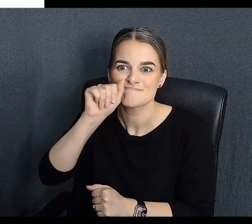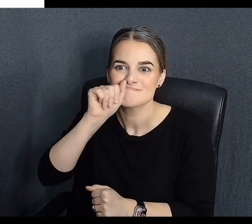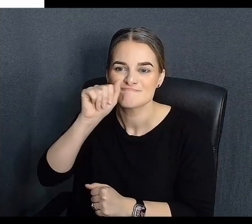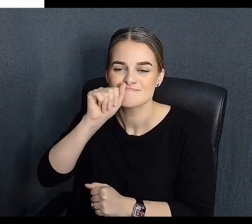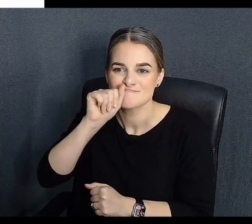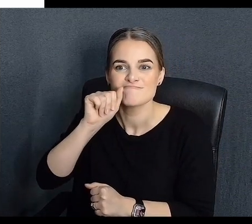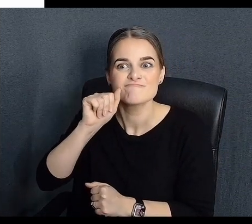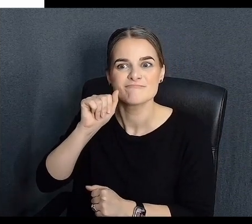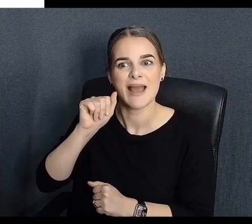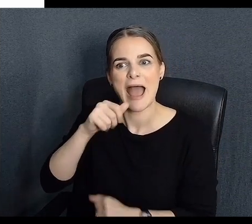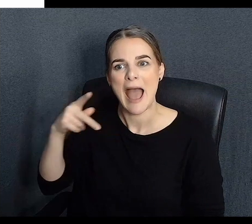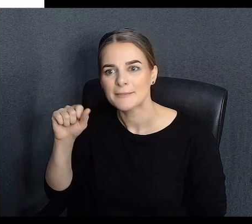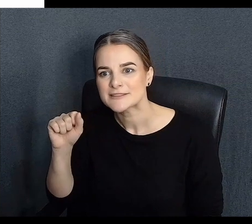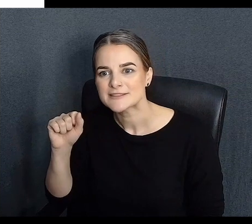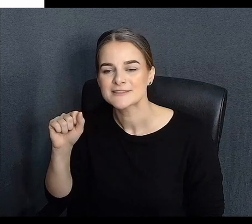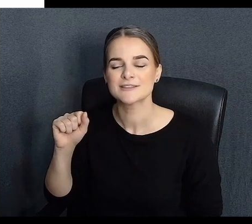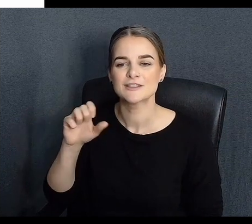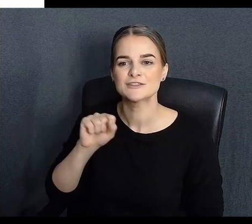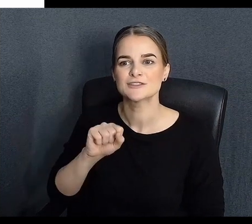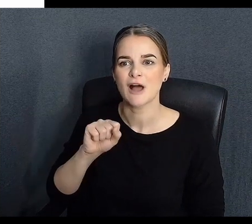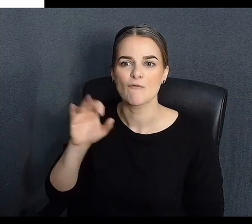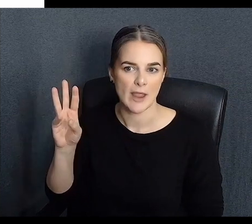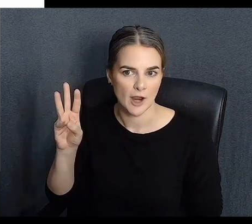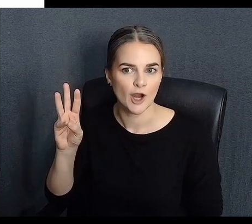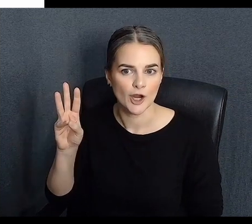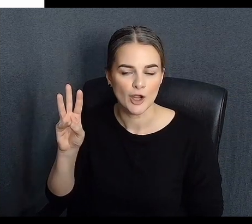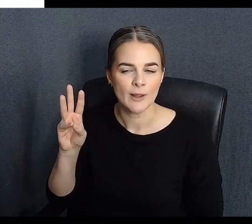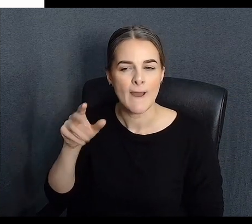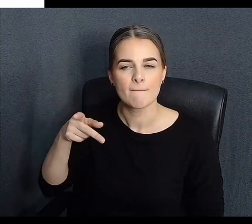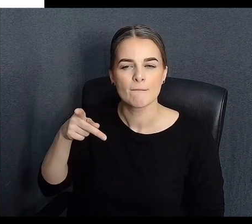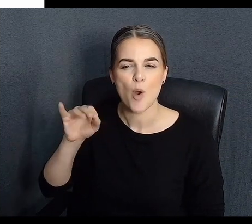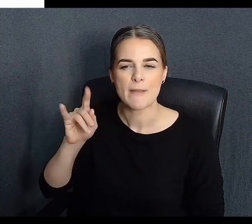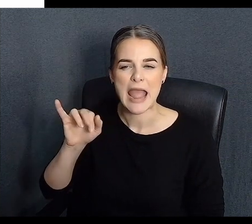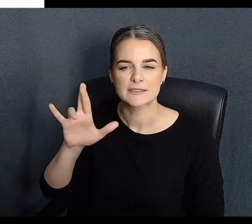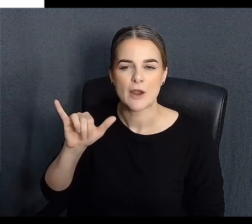So that can be a deal breaker depending on which company you might want to go with.